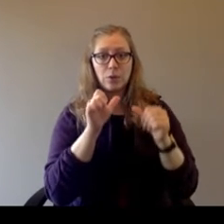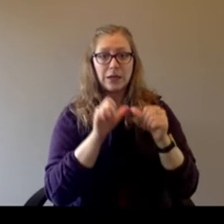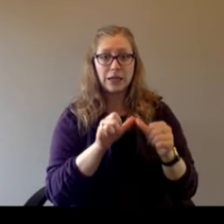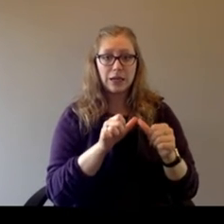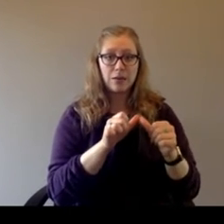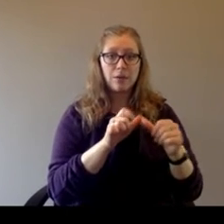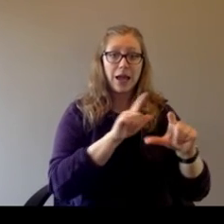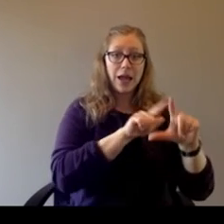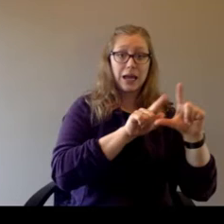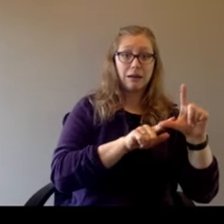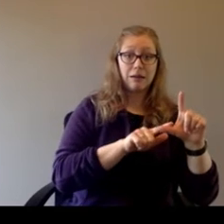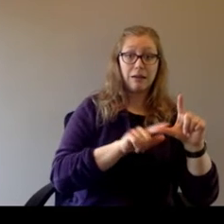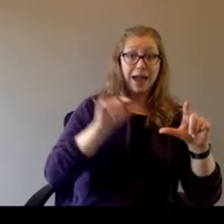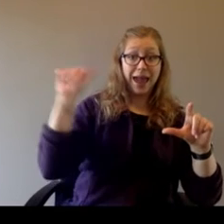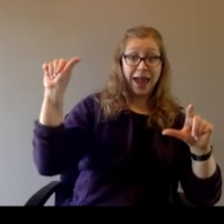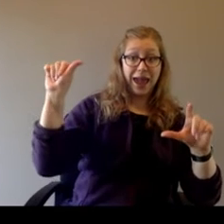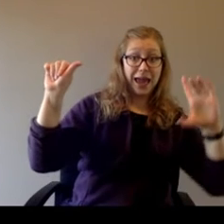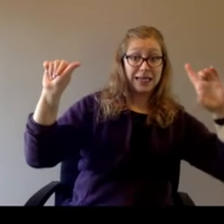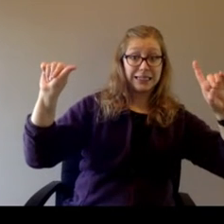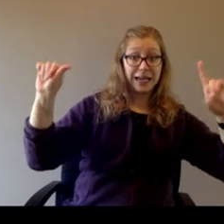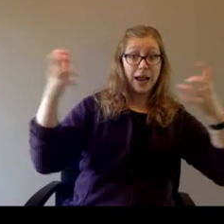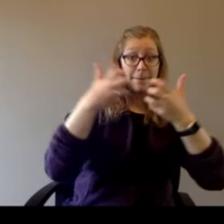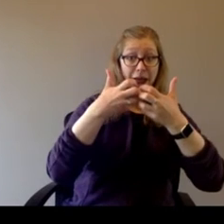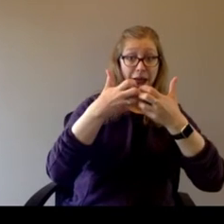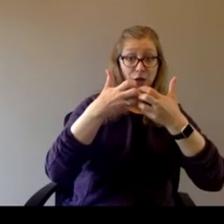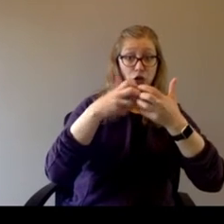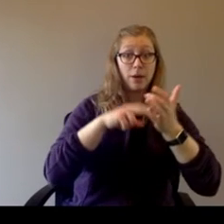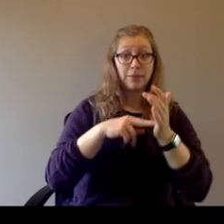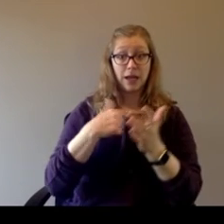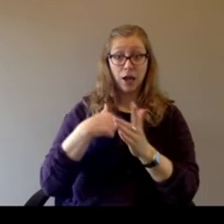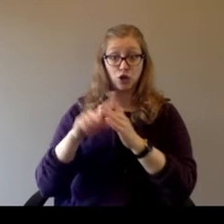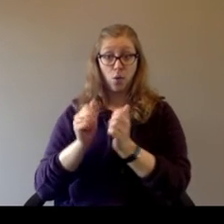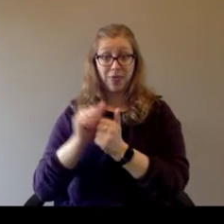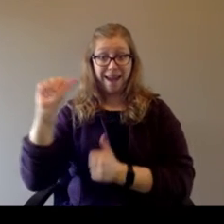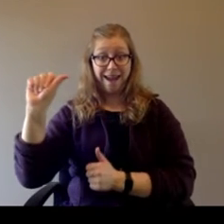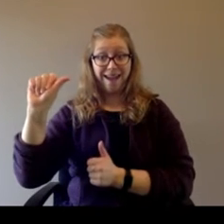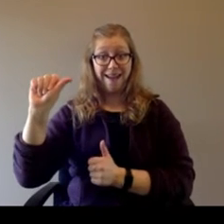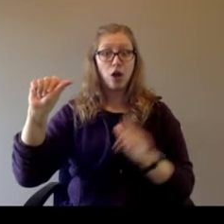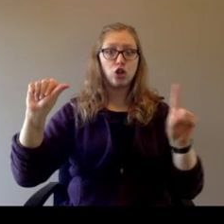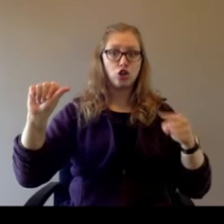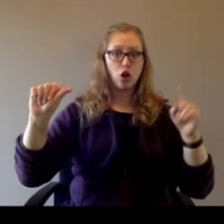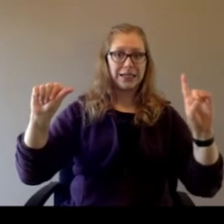So from A to B is going to match D to E. When we talked about